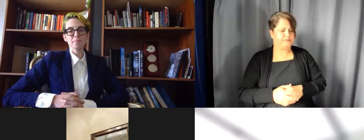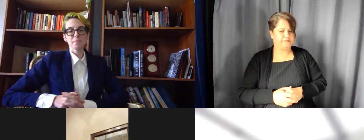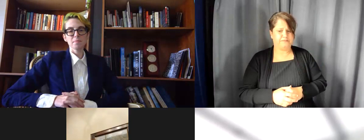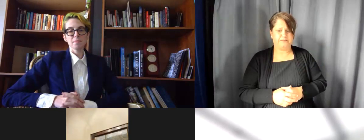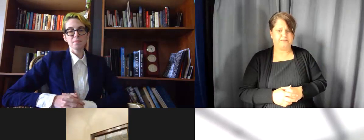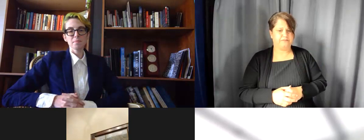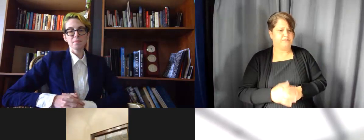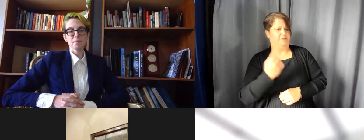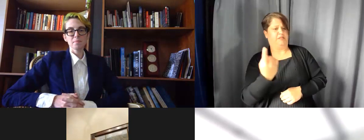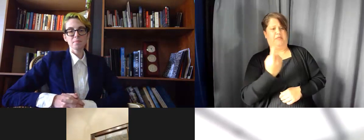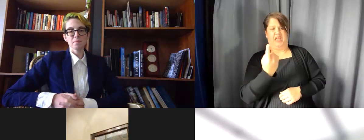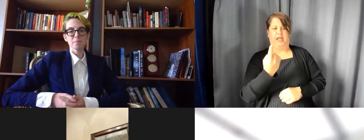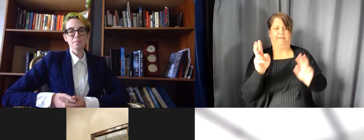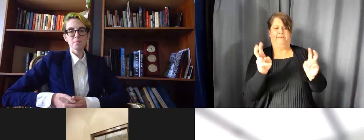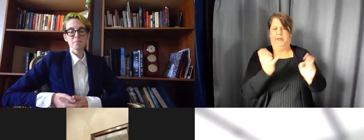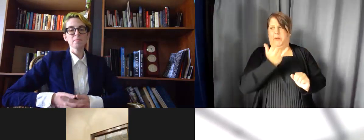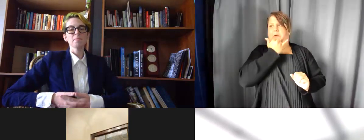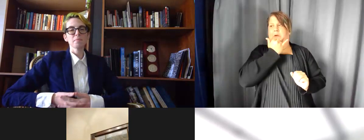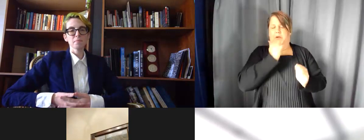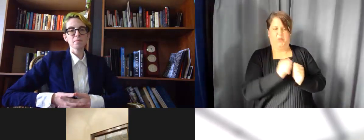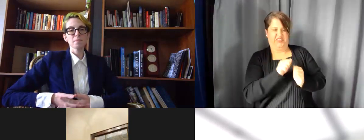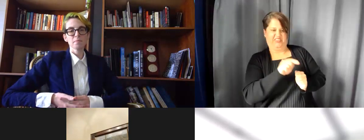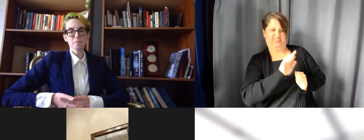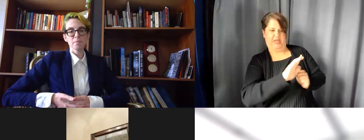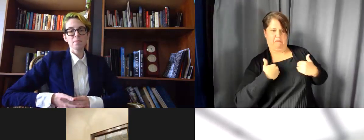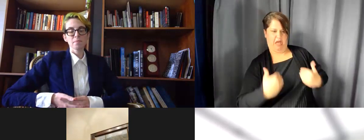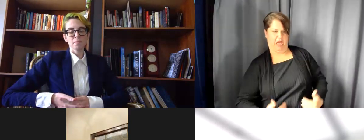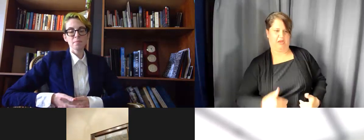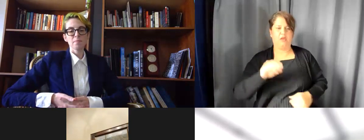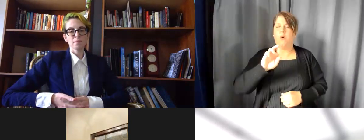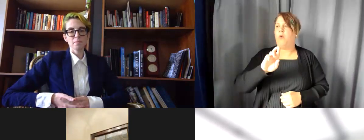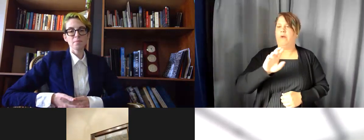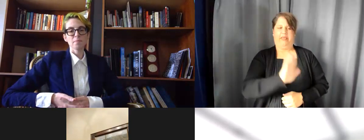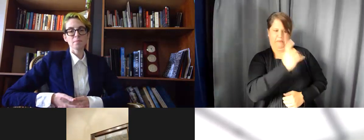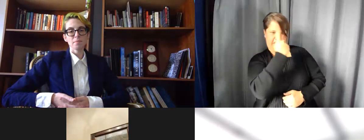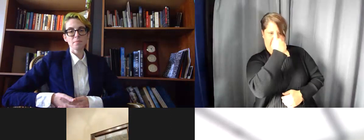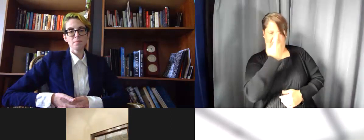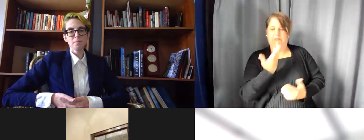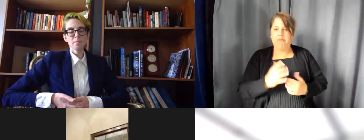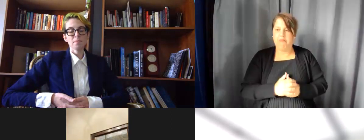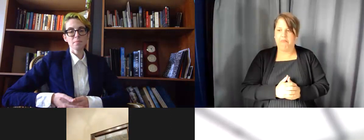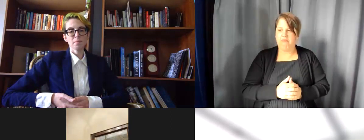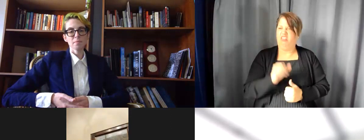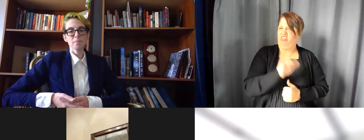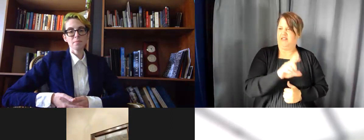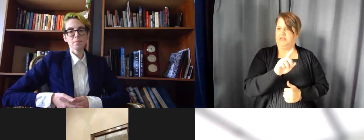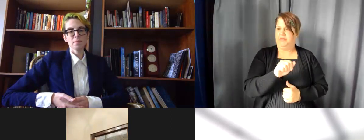Jordan Radford: something like what's wrong with their body or your mind. It's it's not. It's